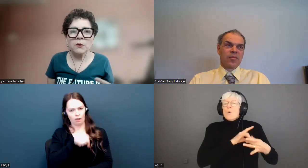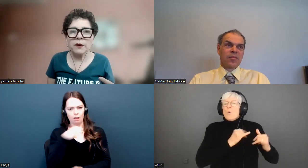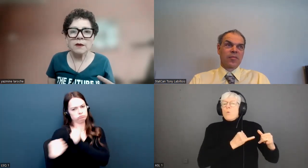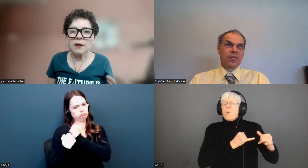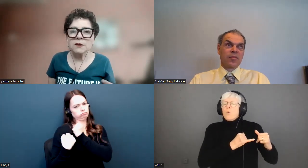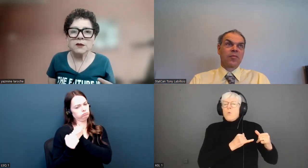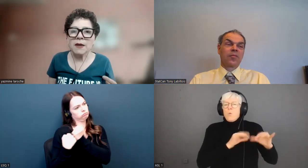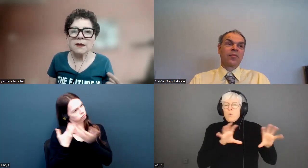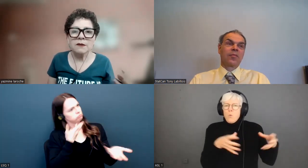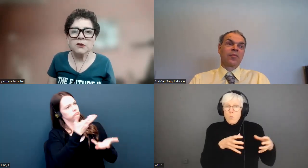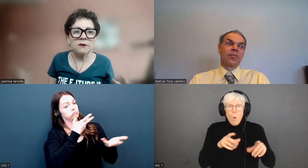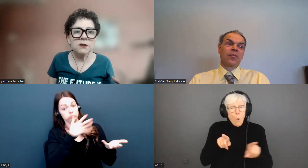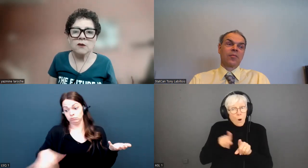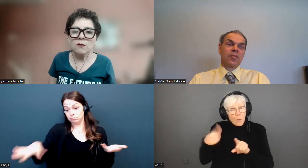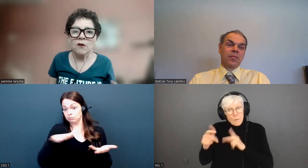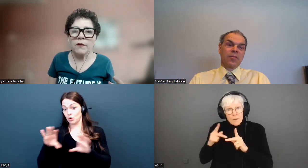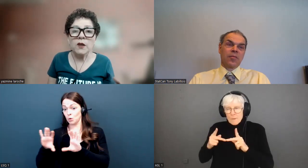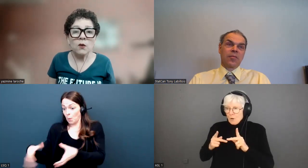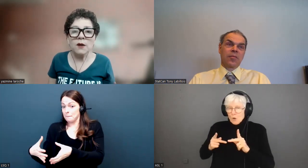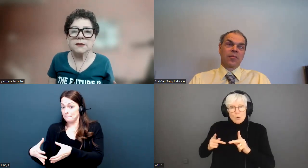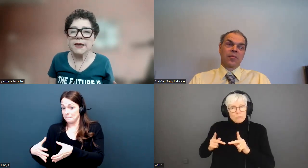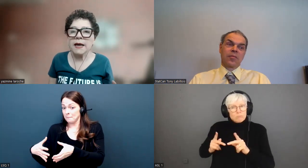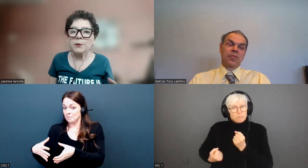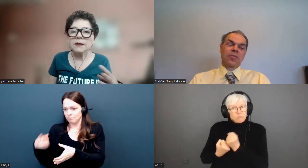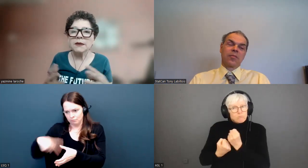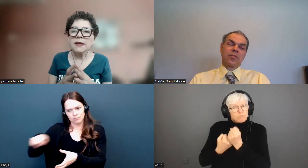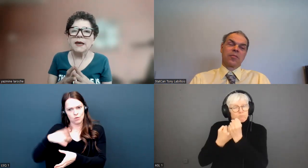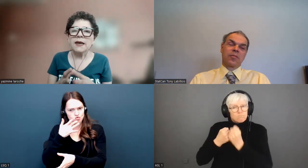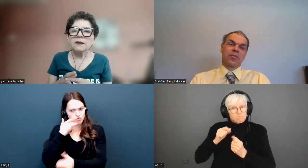who are committed to making the change that you that you want to see happen and there